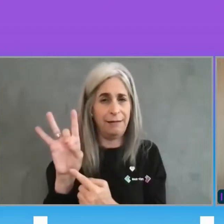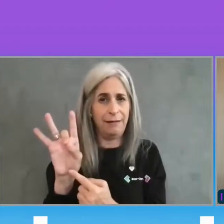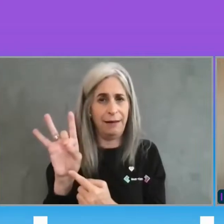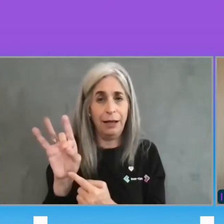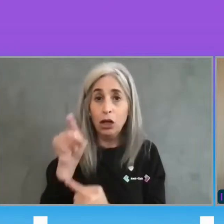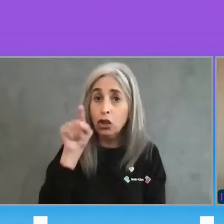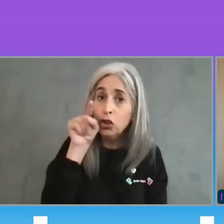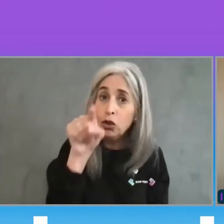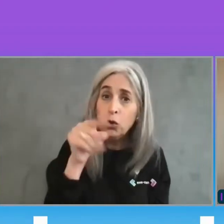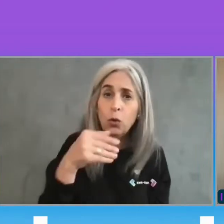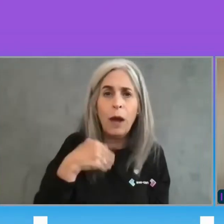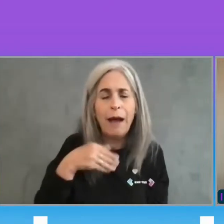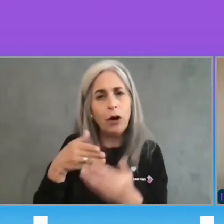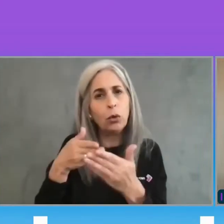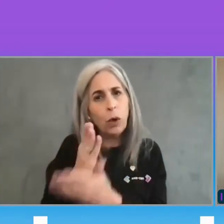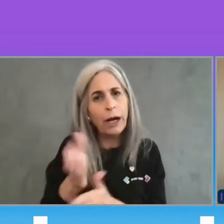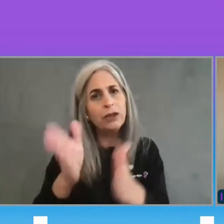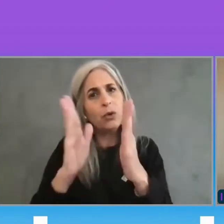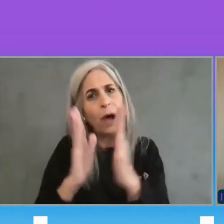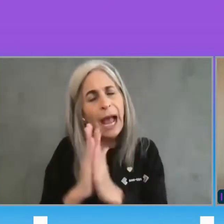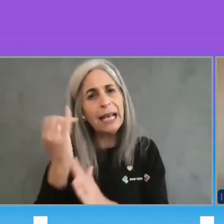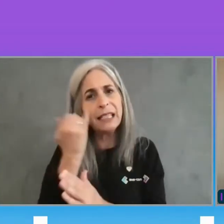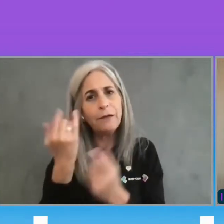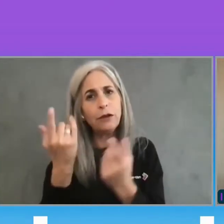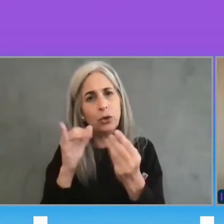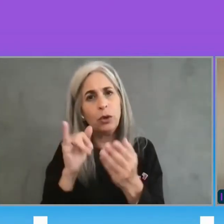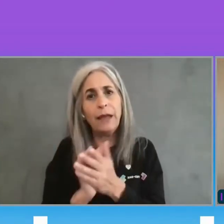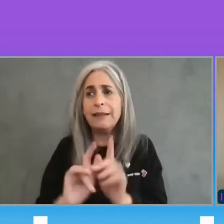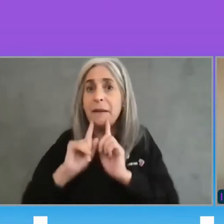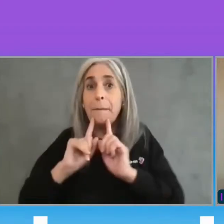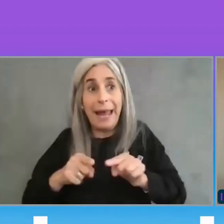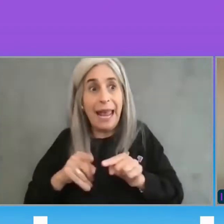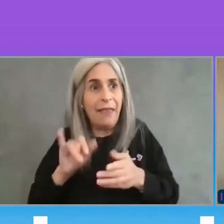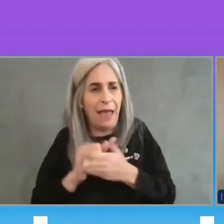you have a right to ask if they're doing that or demand